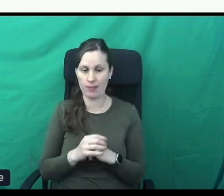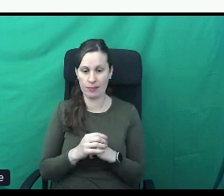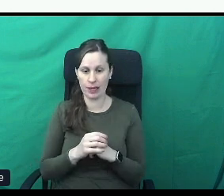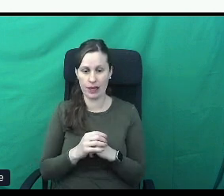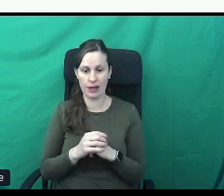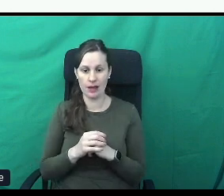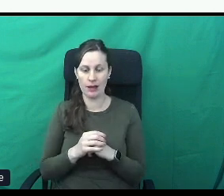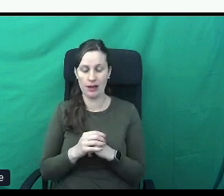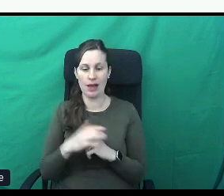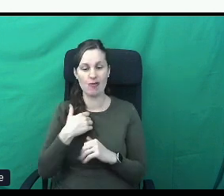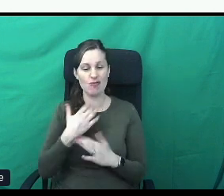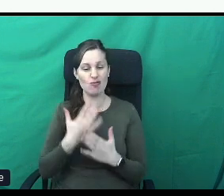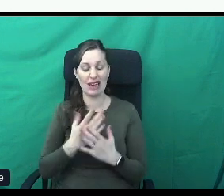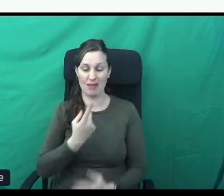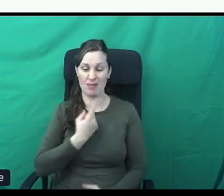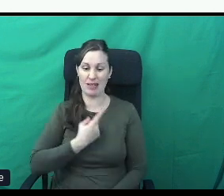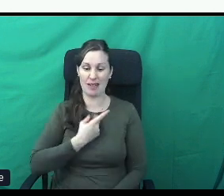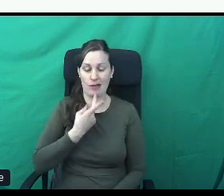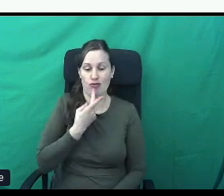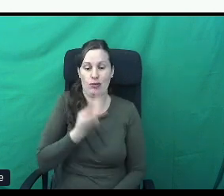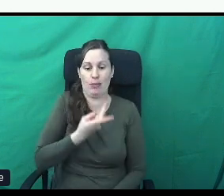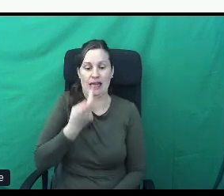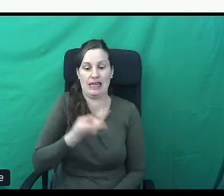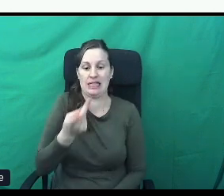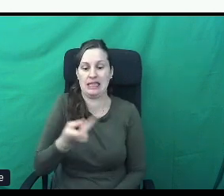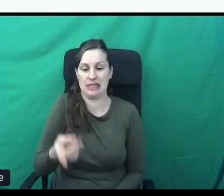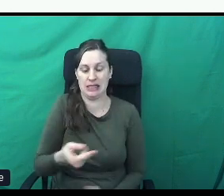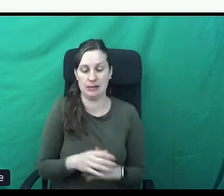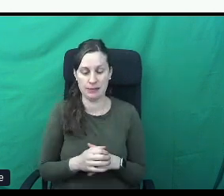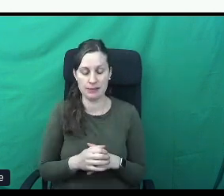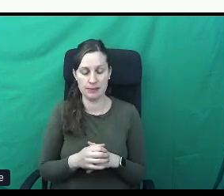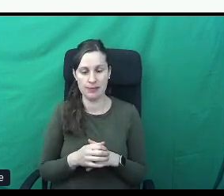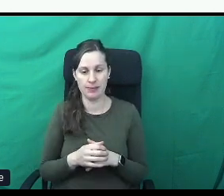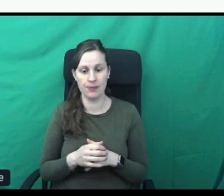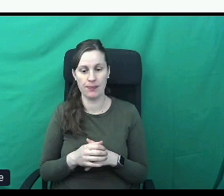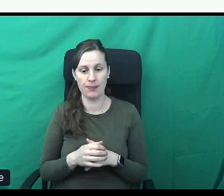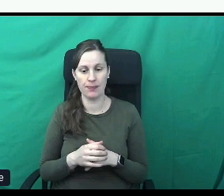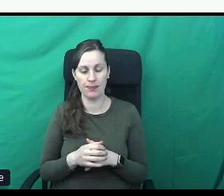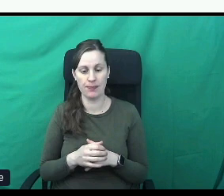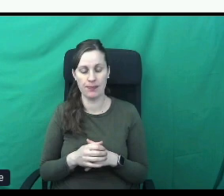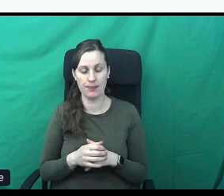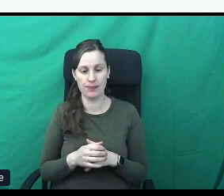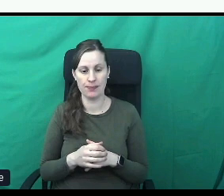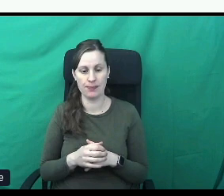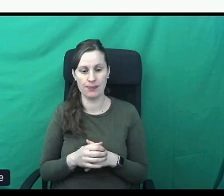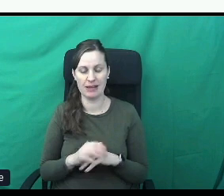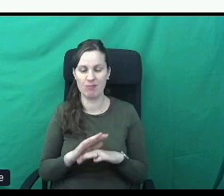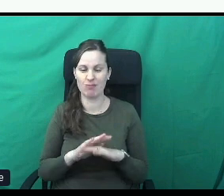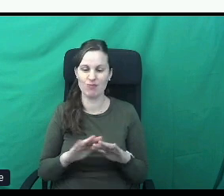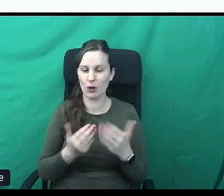I'm just repeating what other people have said. This isn't anything new. There's also two principles.